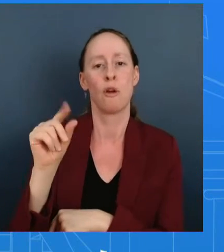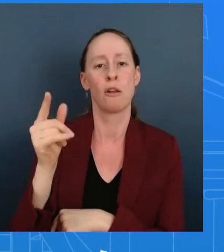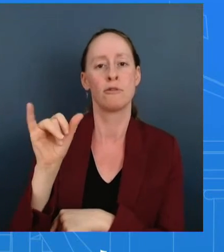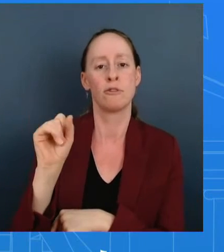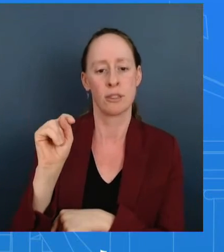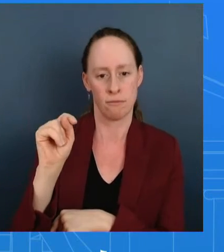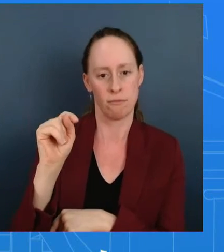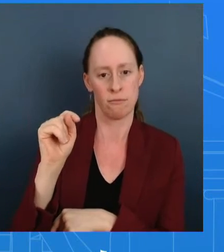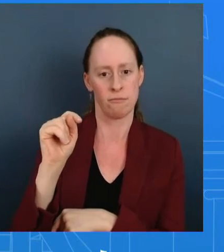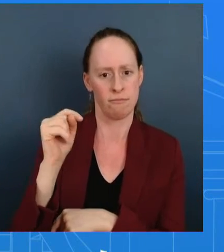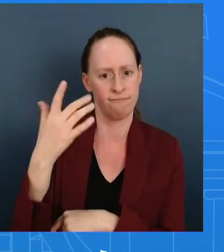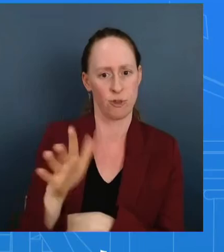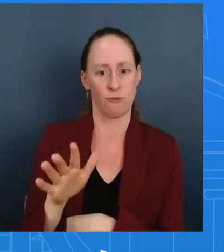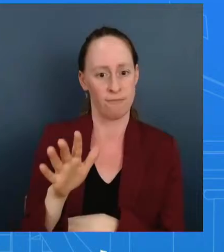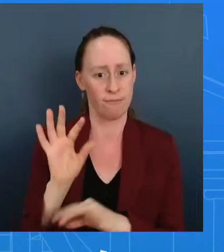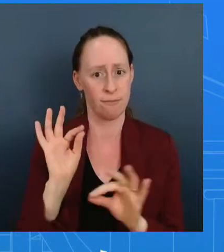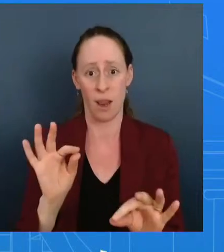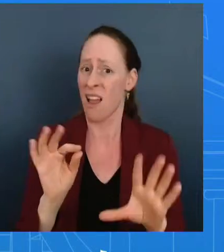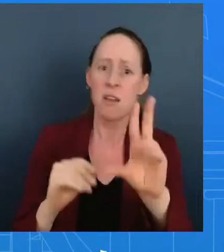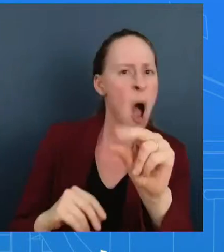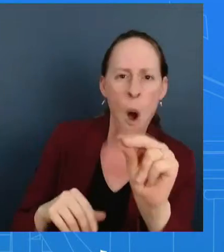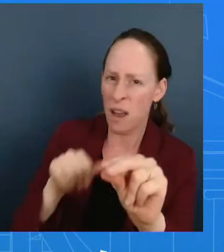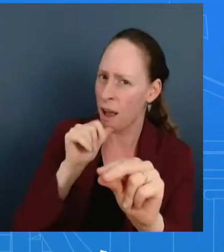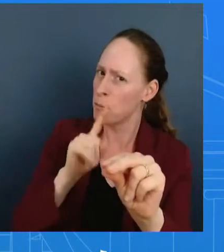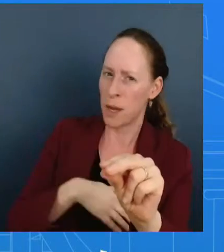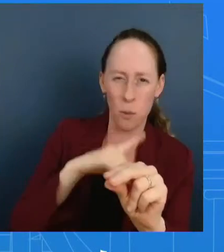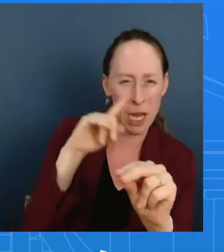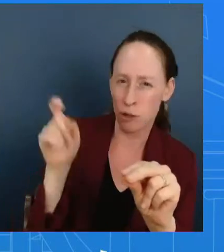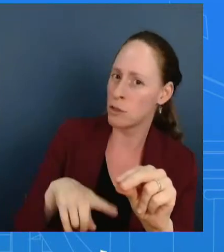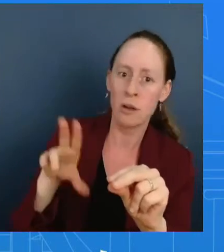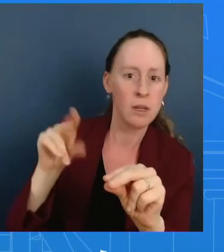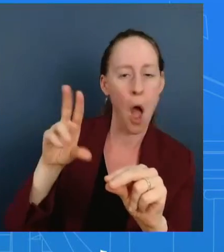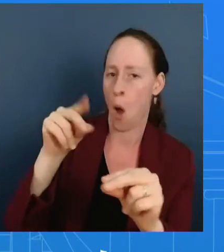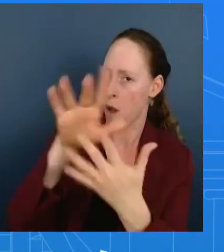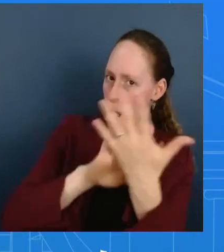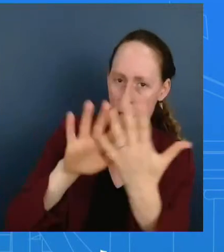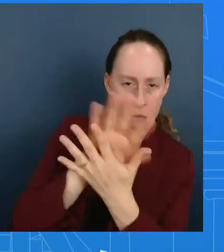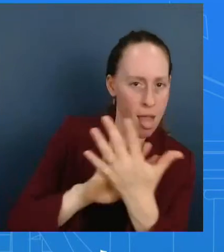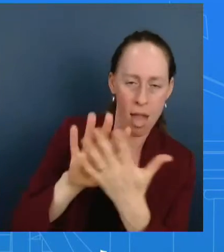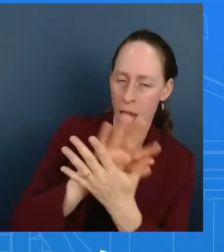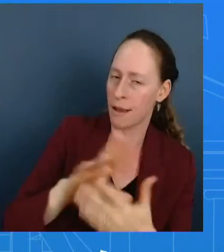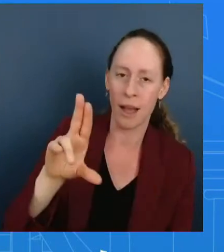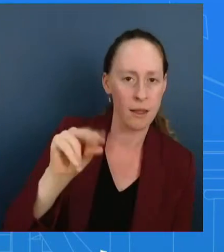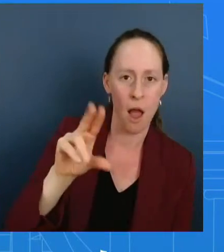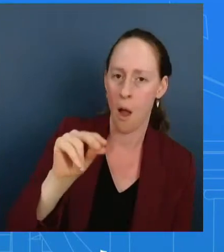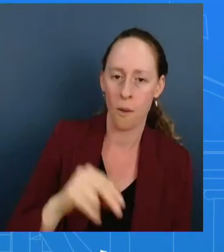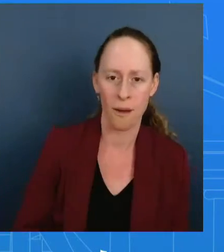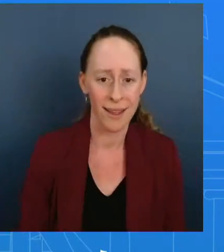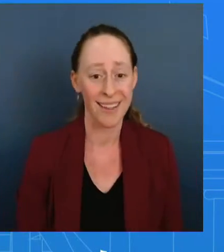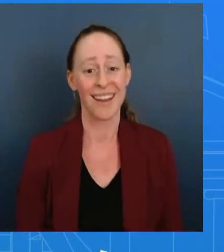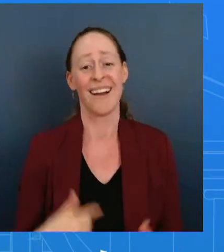Ms. Jean-Pierre: You're asking me -- The Press: -- Dr. Kevin Cannard come to the White House -- Ms. Jean-Pierre: I cannot -- but I just ans- -- The Press: -- specifically about the president's conditions? Ms. Jean-Pierre: I also said to you -- Ed, I also said to you: